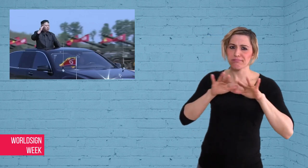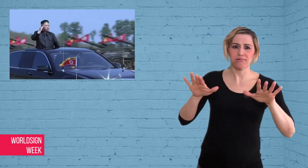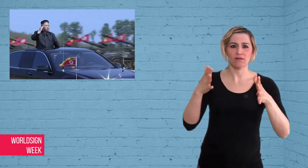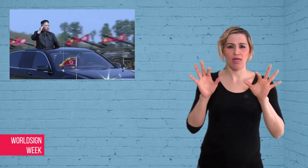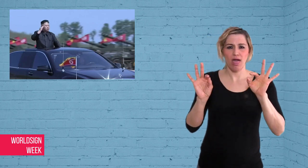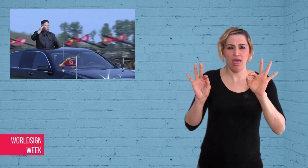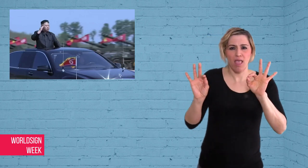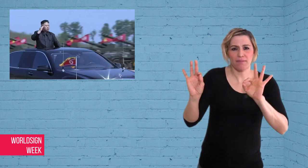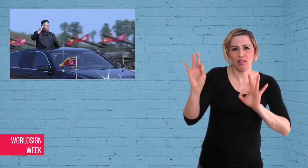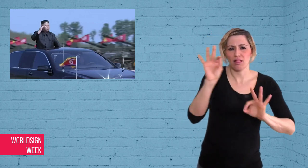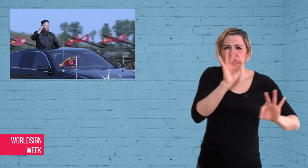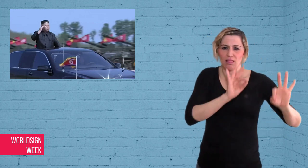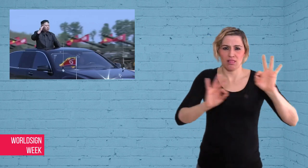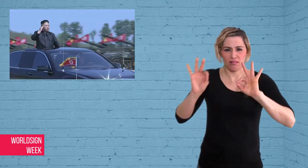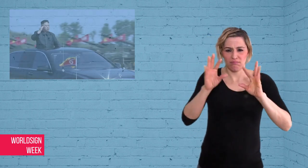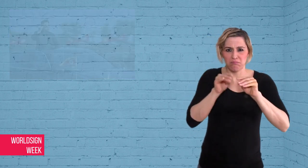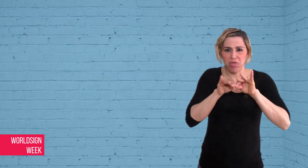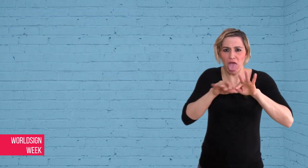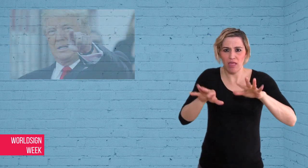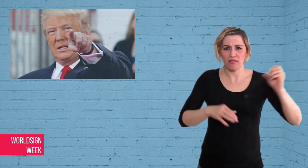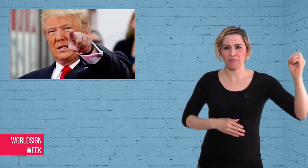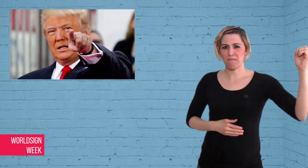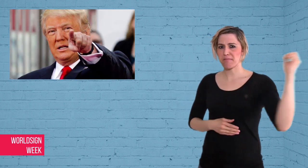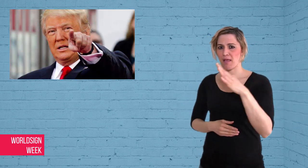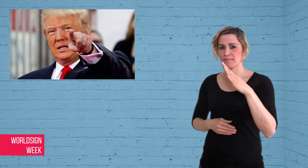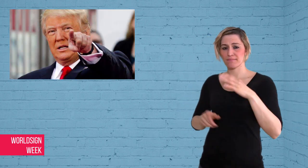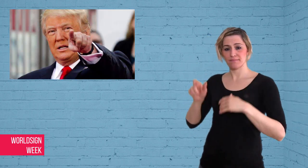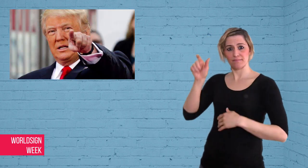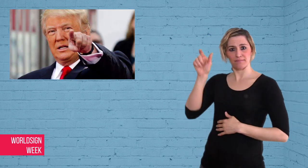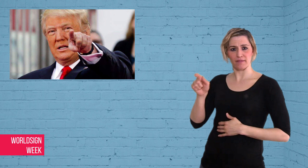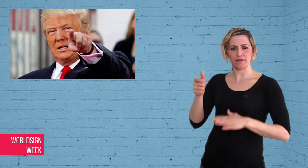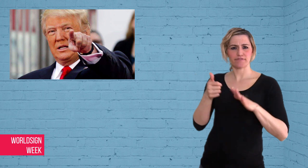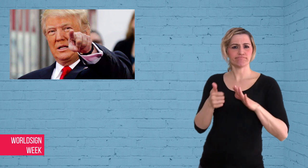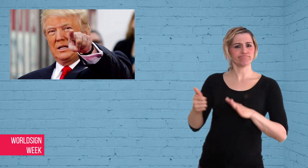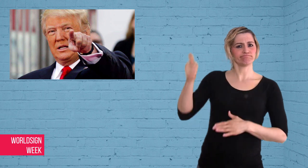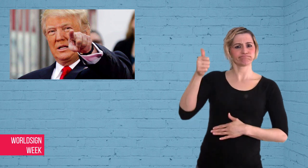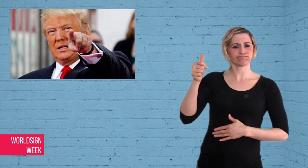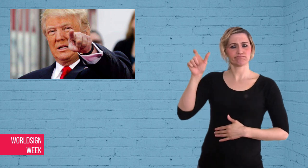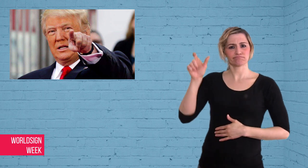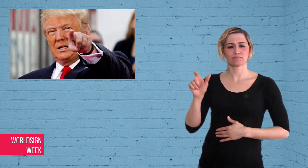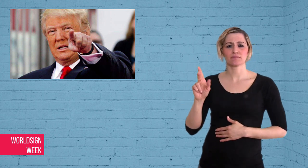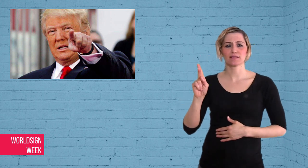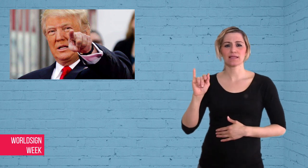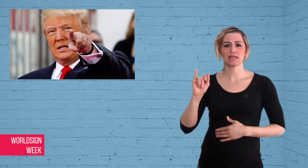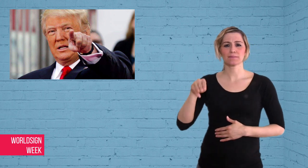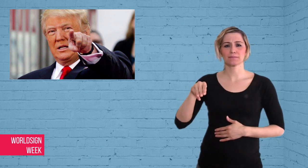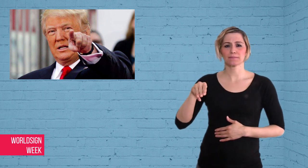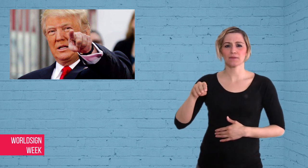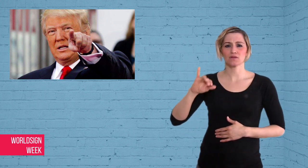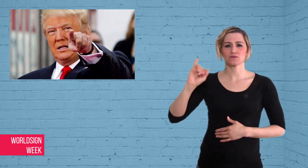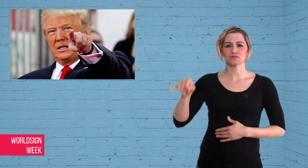using biochemicals, on leader Kim Jong